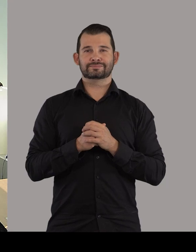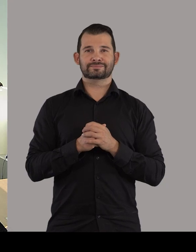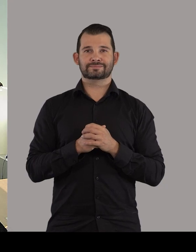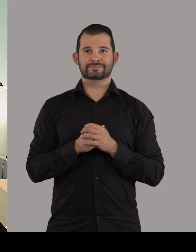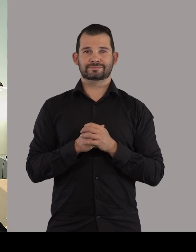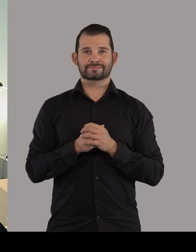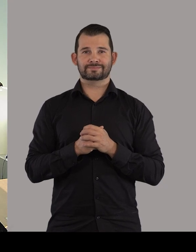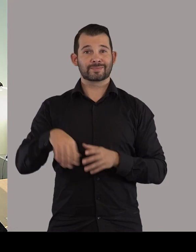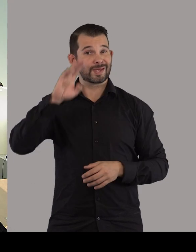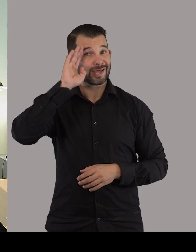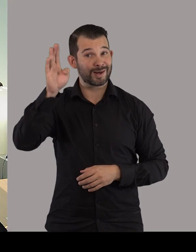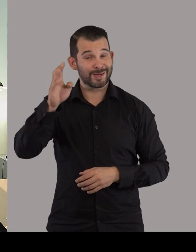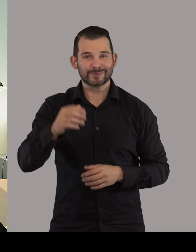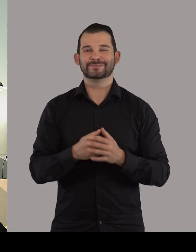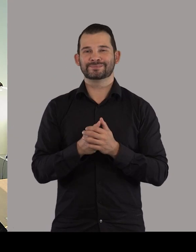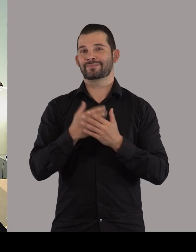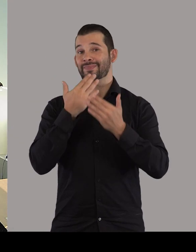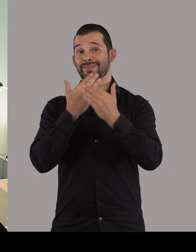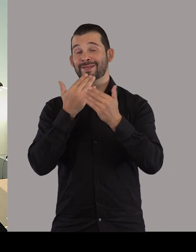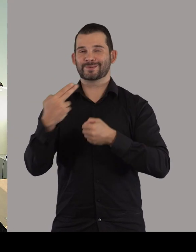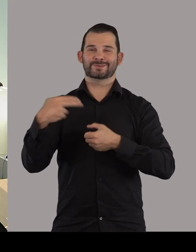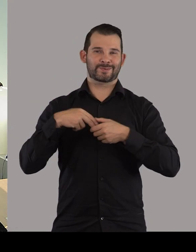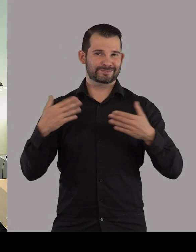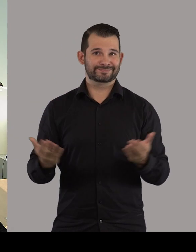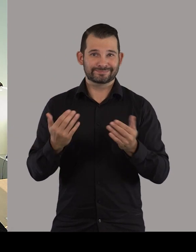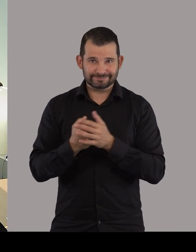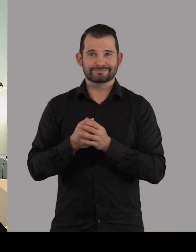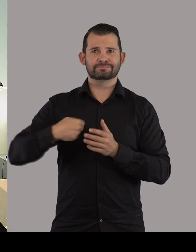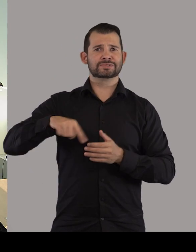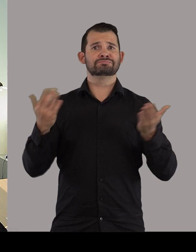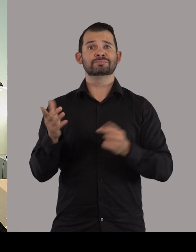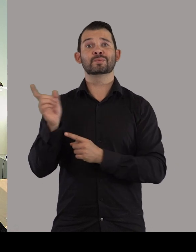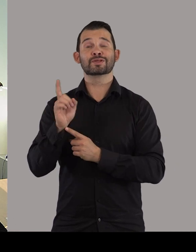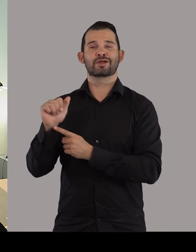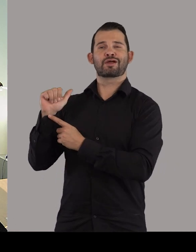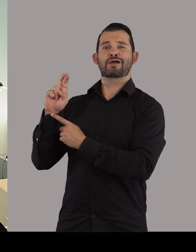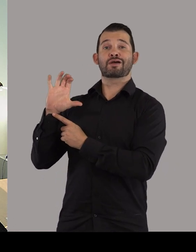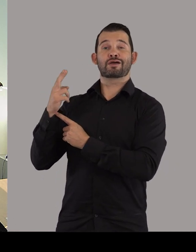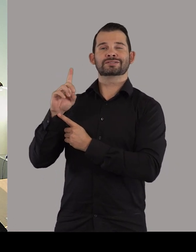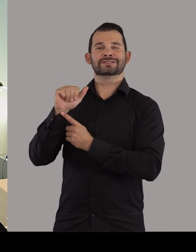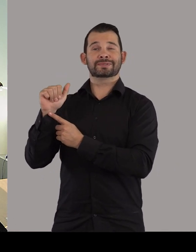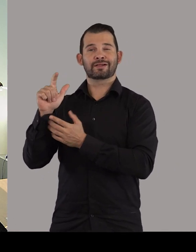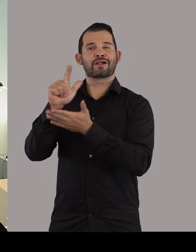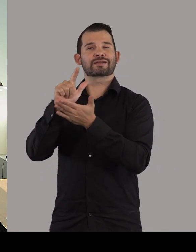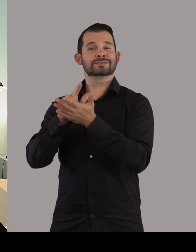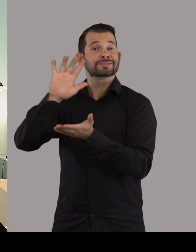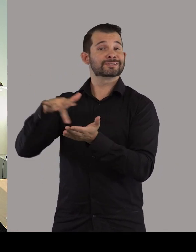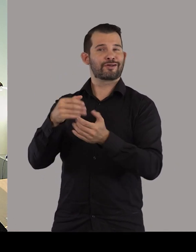Hello, thank you for joining us. We are joining you from ARCH Disability Law Centre’s